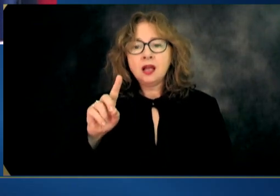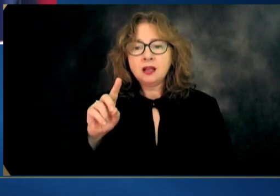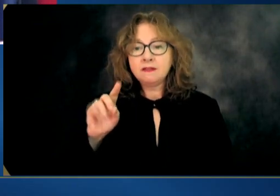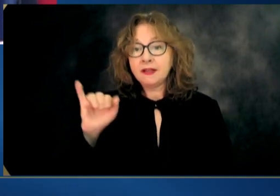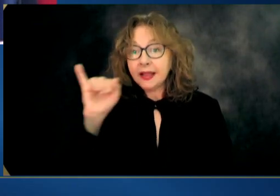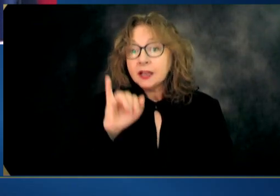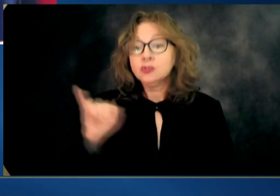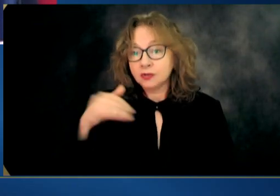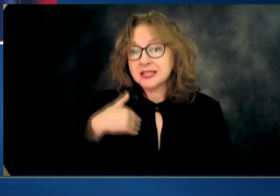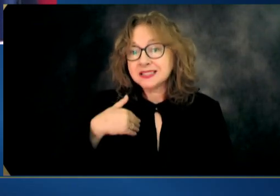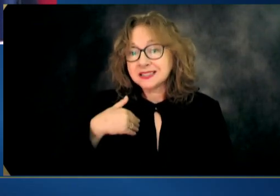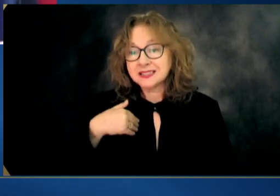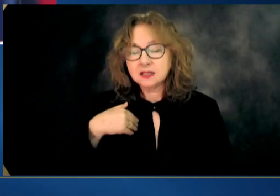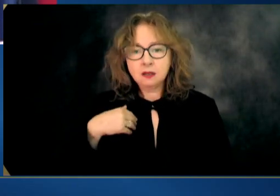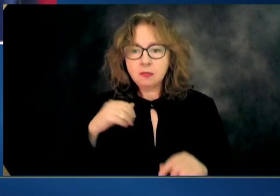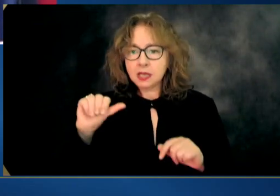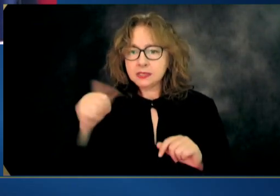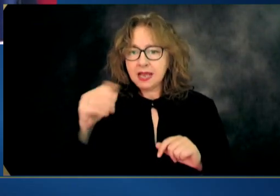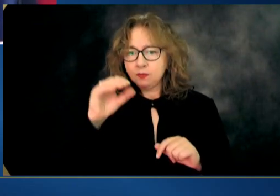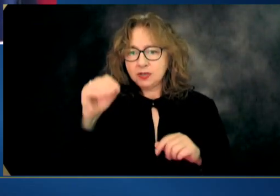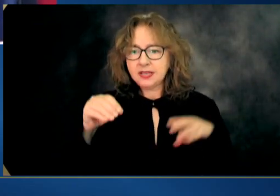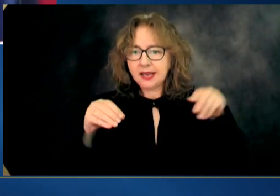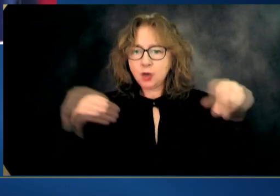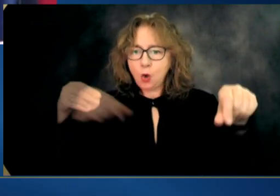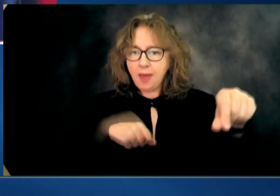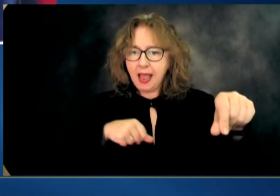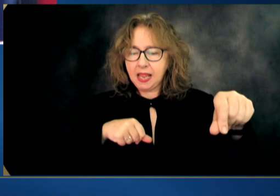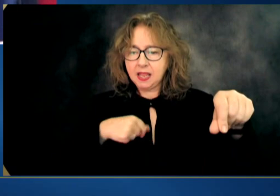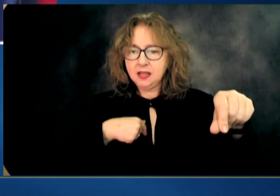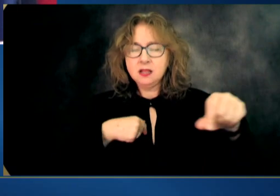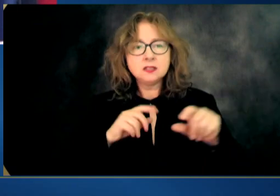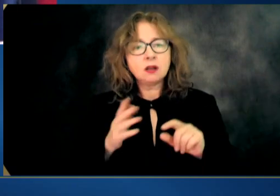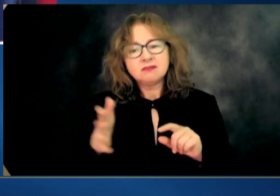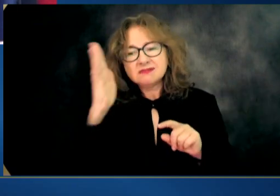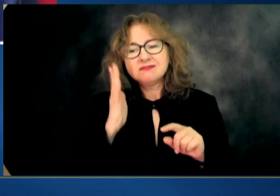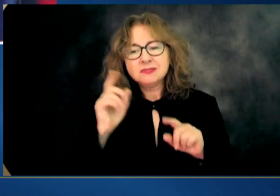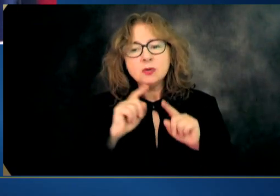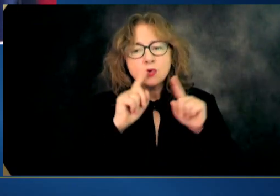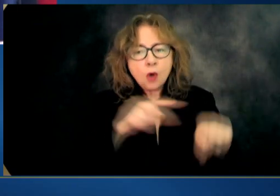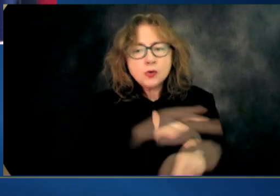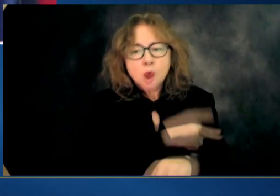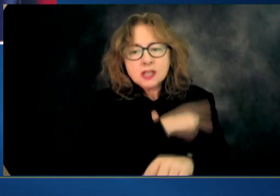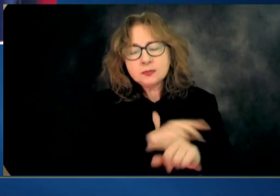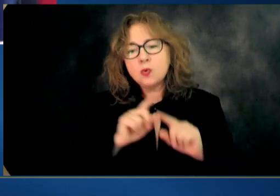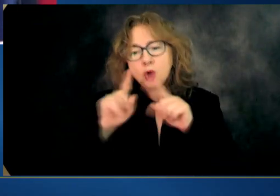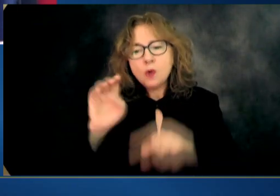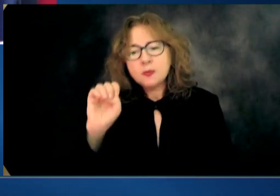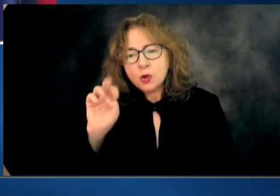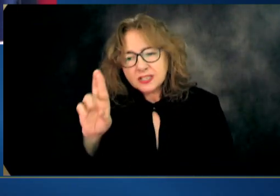to the emergency room, going to hospital stays once or twice a year, my copays would be from